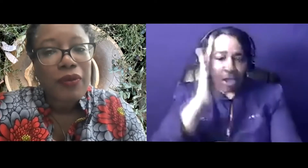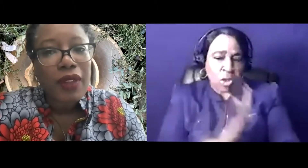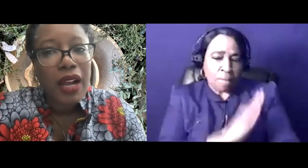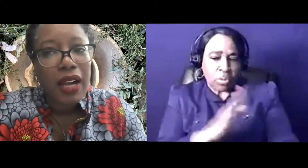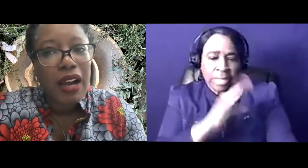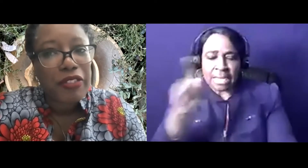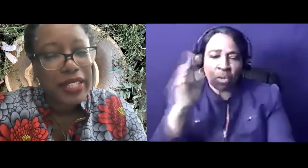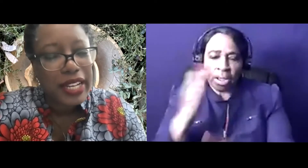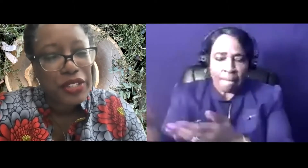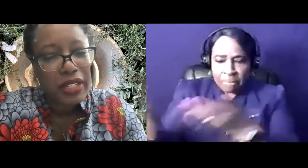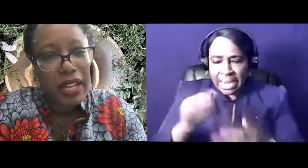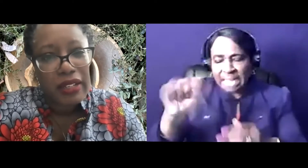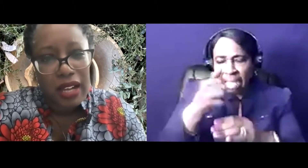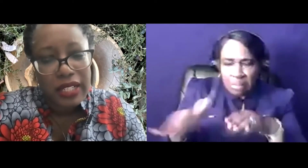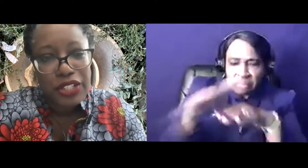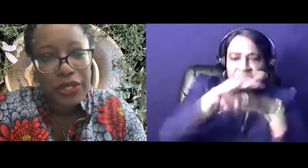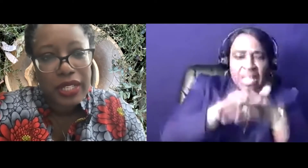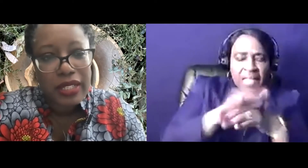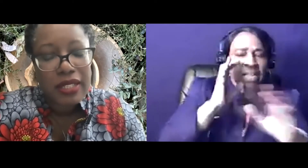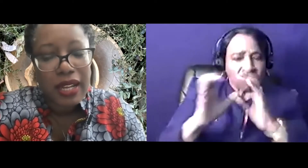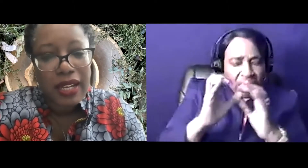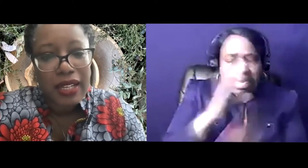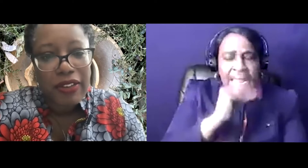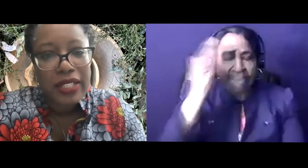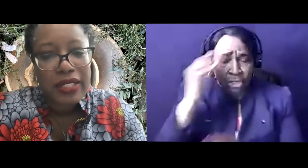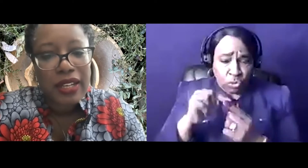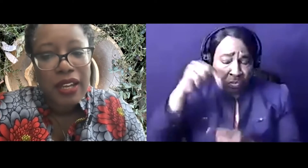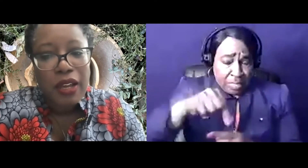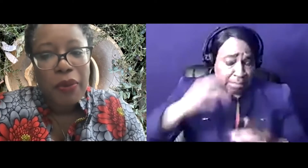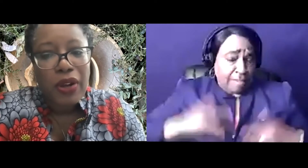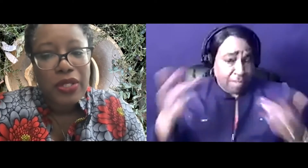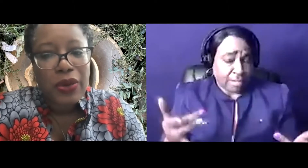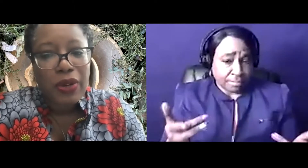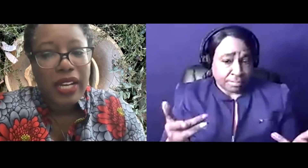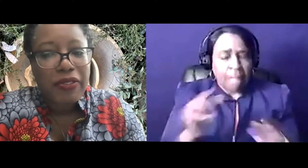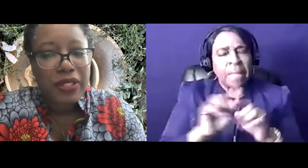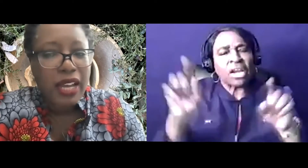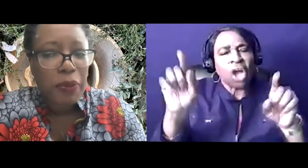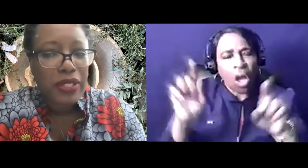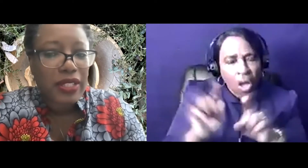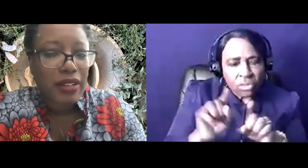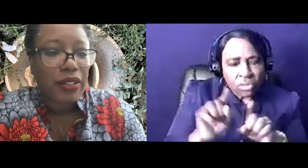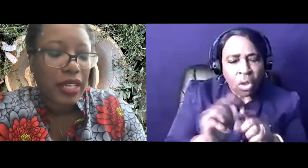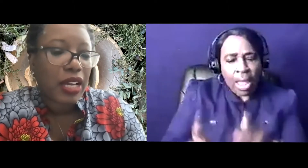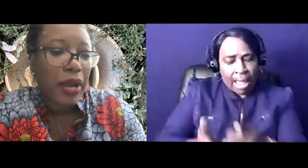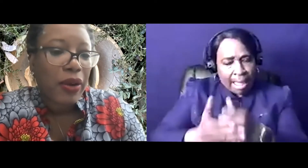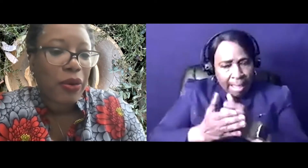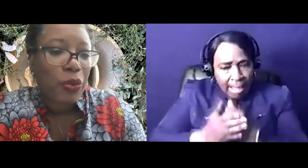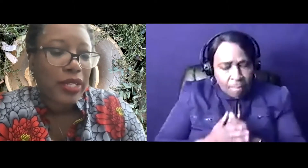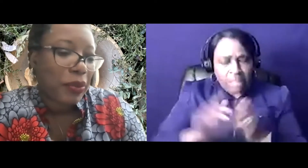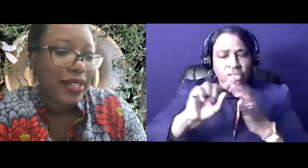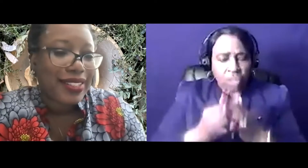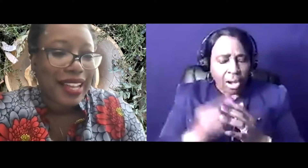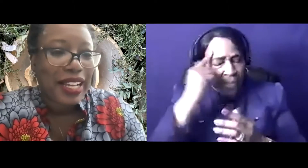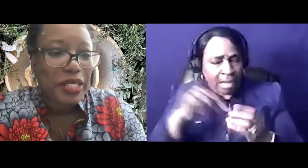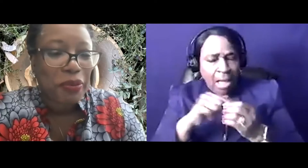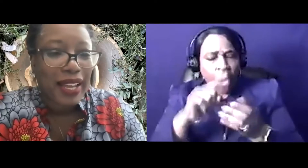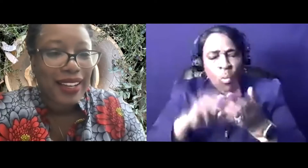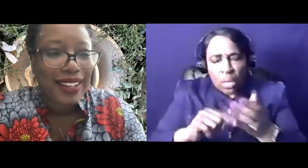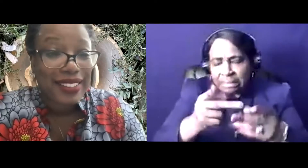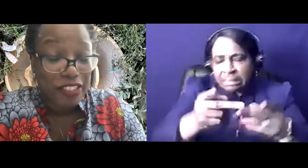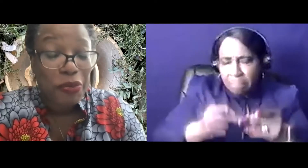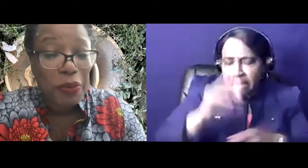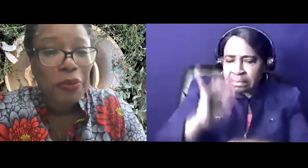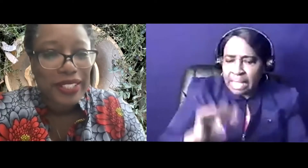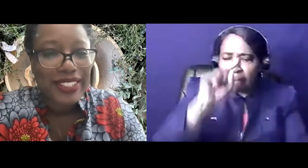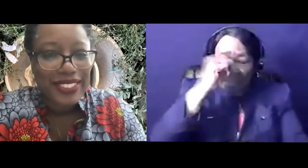conversation and knowledge to this event but also kind of help us to start to think about what is the place that Black Deaf people, particularly.